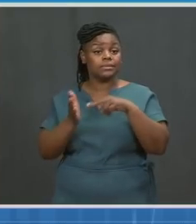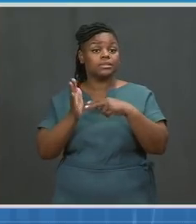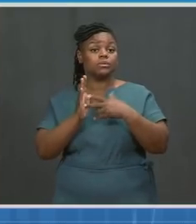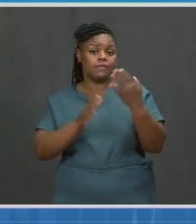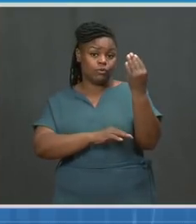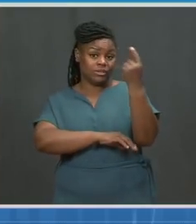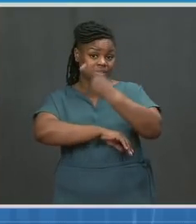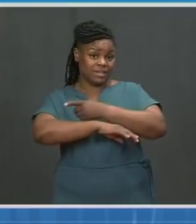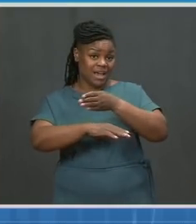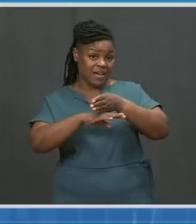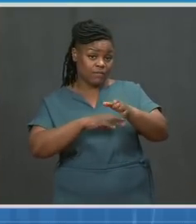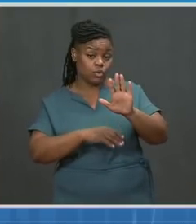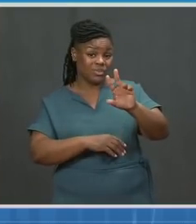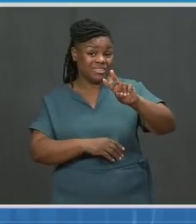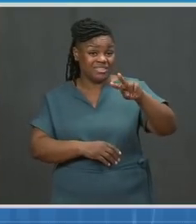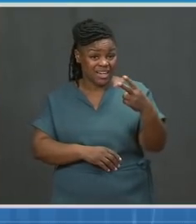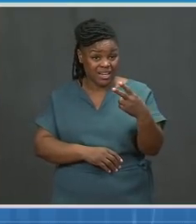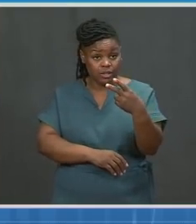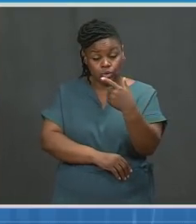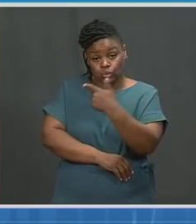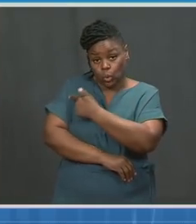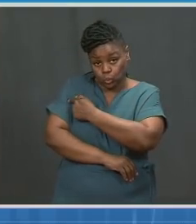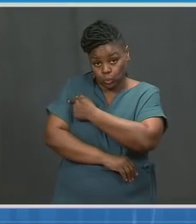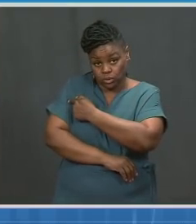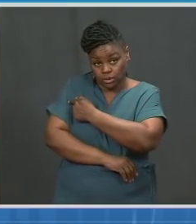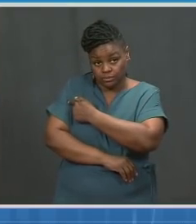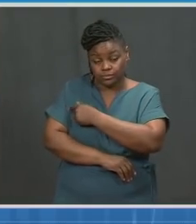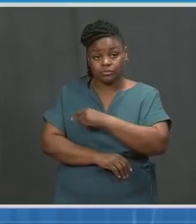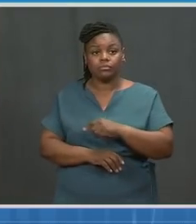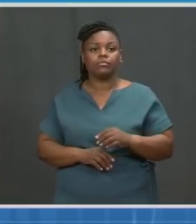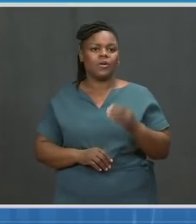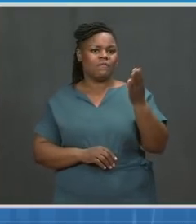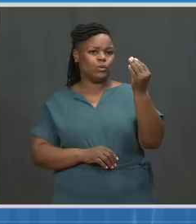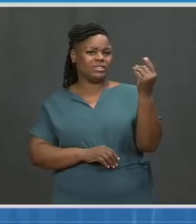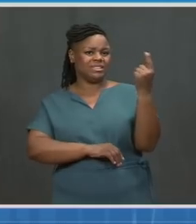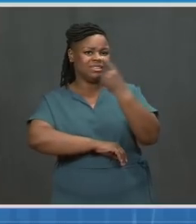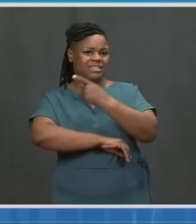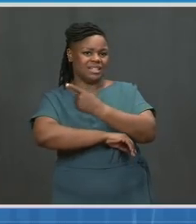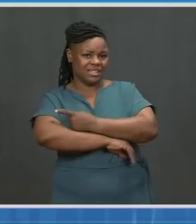or Moderna vaccine, or 14 days after your single dose of a J&J vaccine.